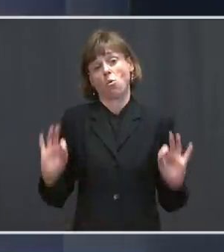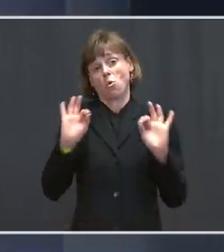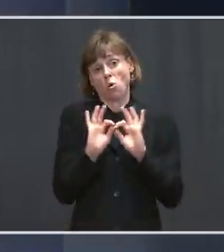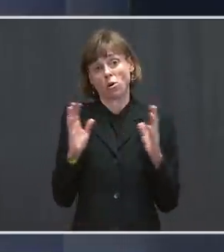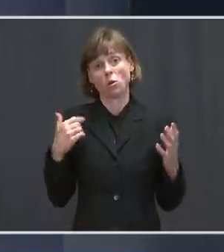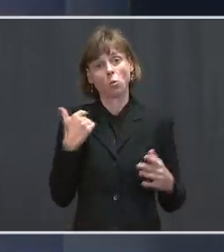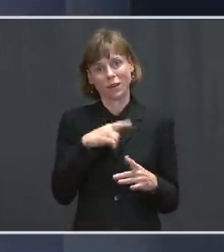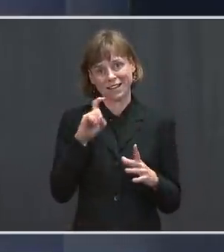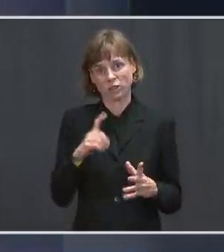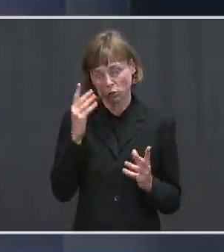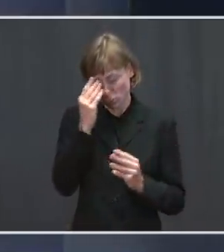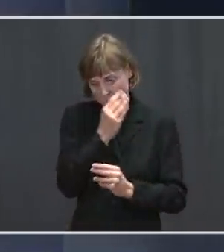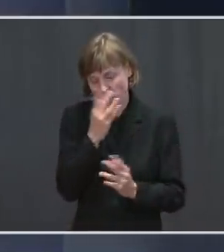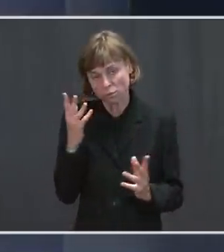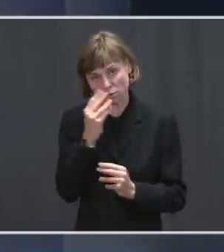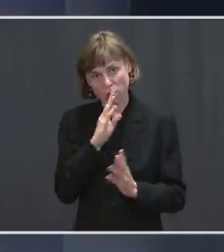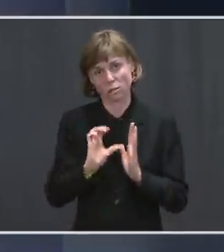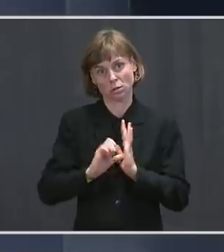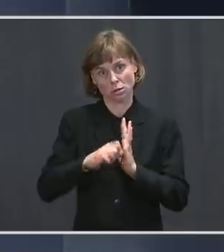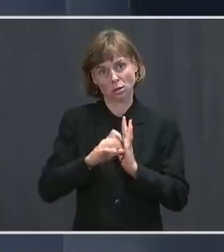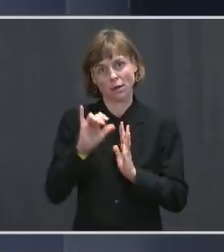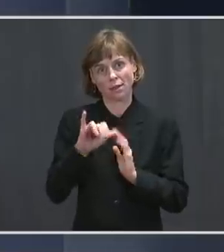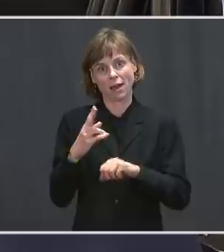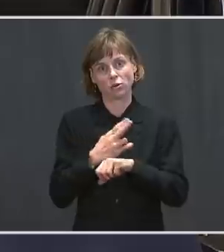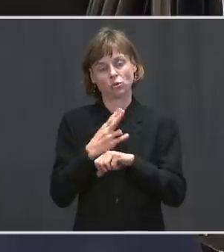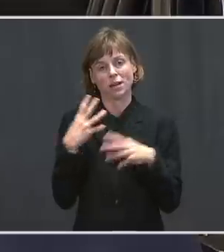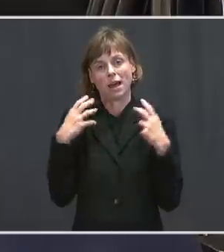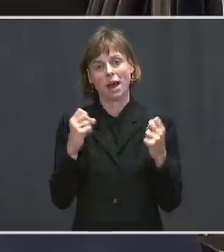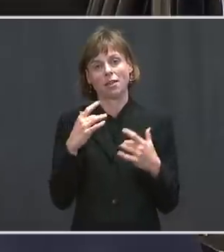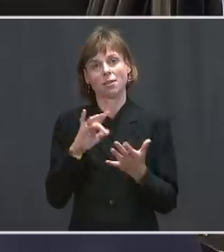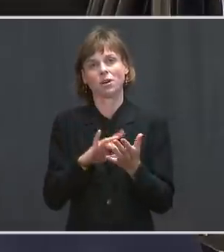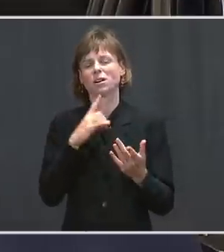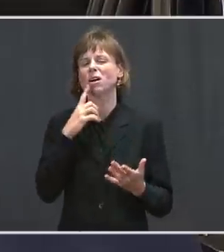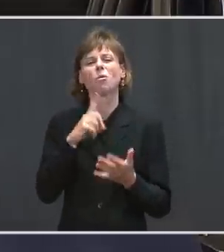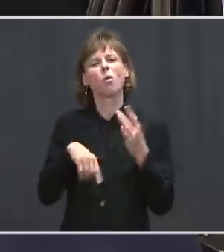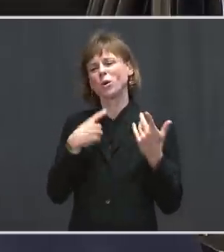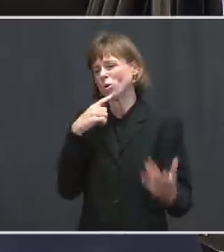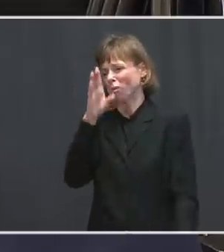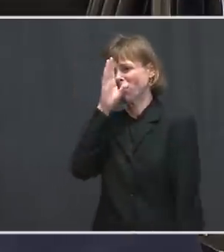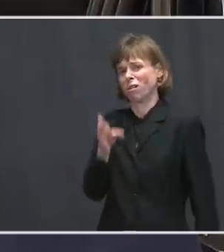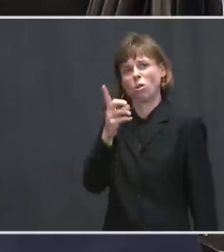through health and medical experts. The Press: What do you say to those folks? What do you say to the folks like those that we saw in this video?